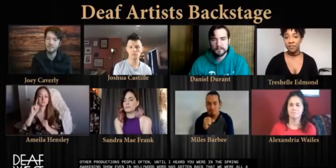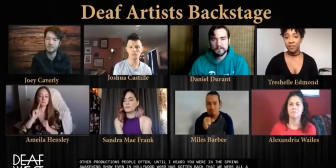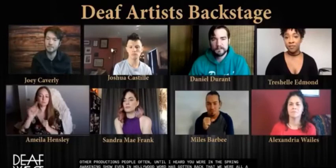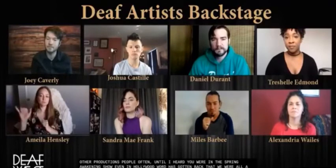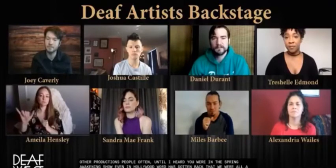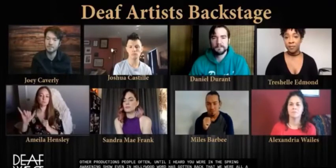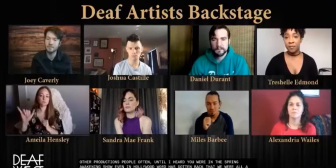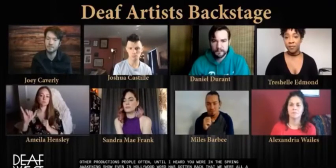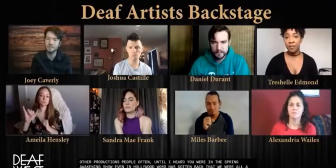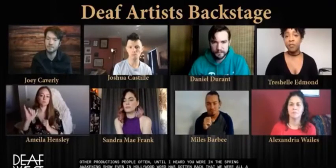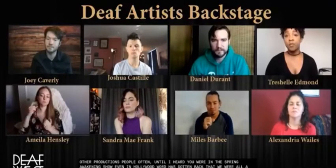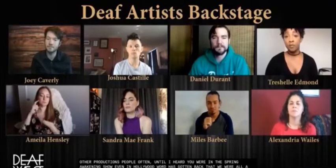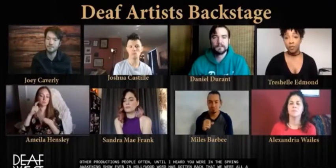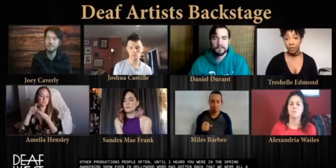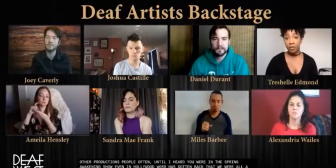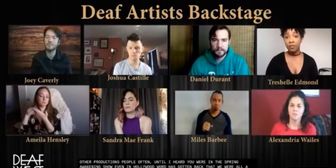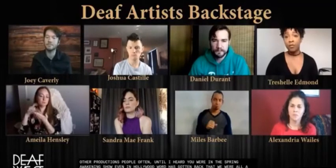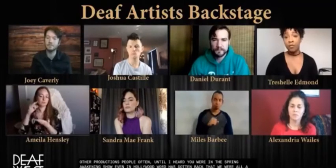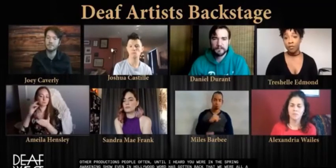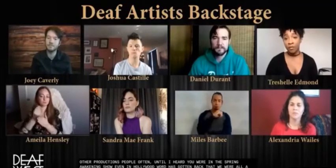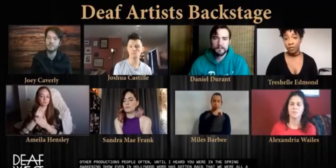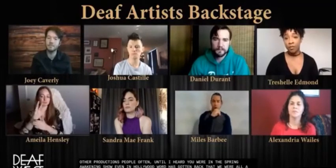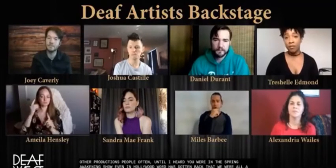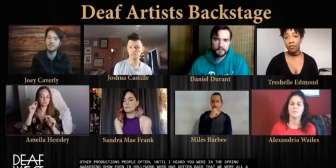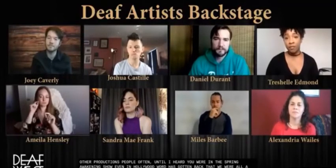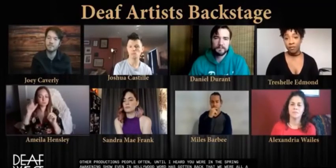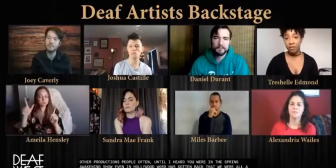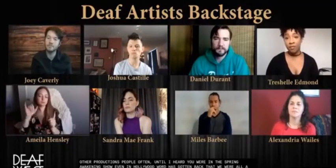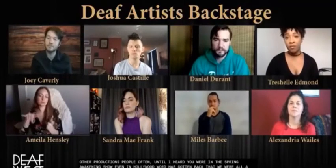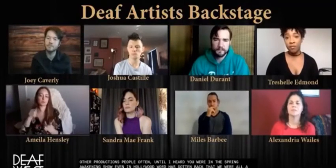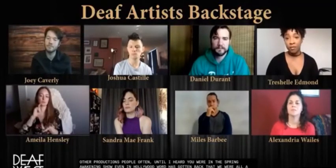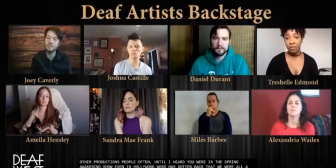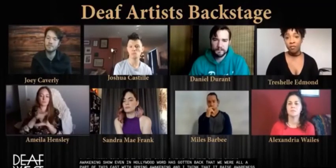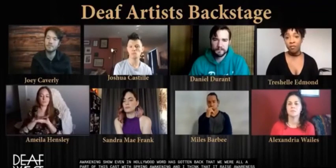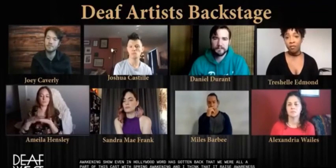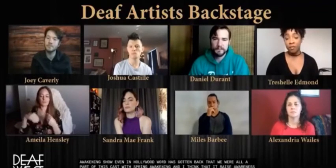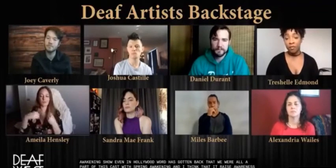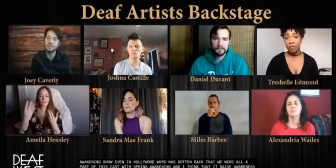Amelia: I think that that experience is also open doors for other Deaf performers.